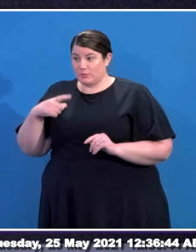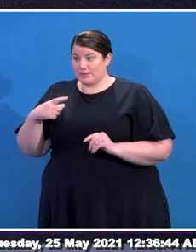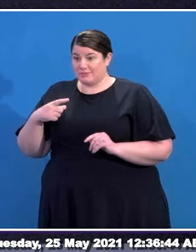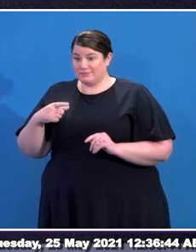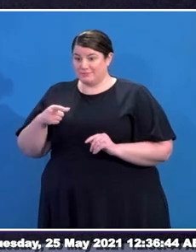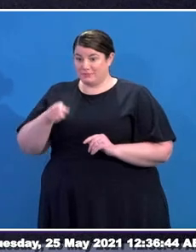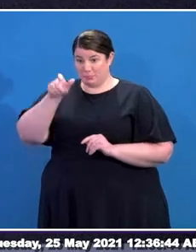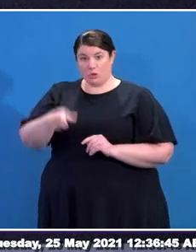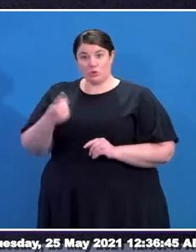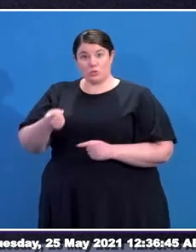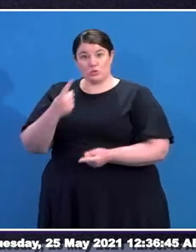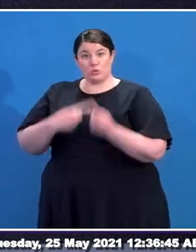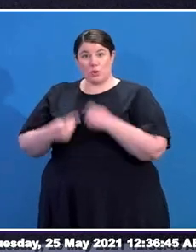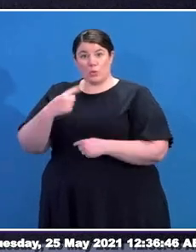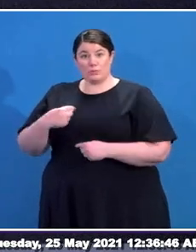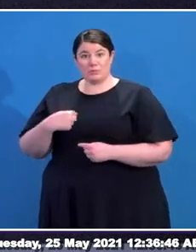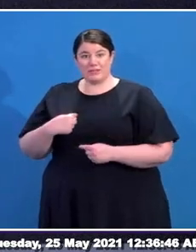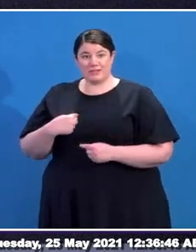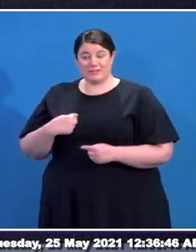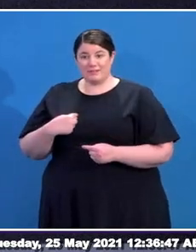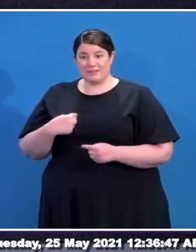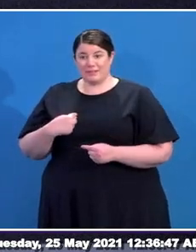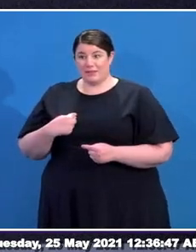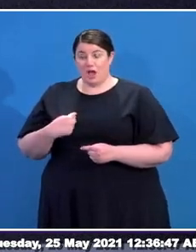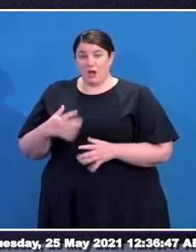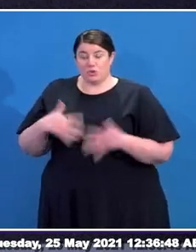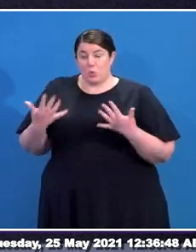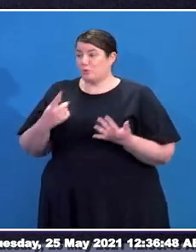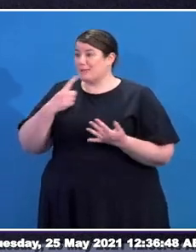I'm not discussing anything with anyone because I don't want to influence